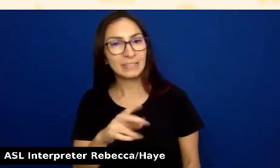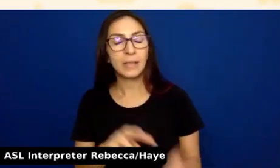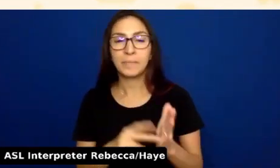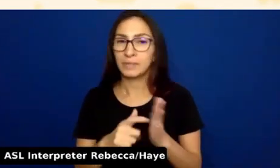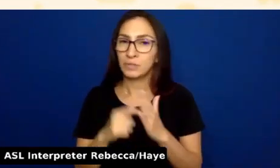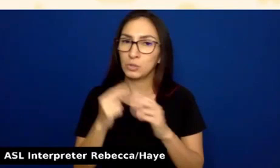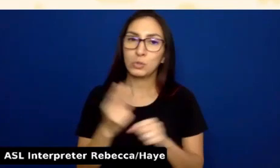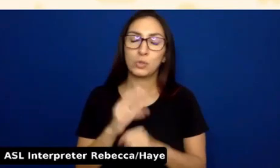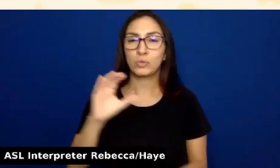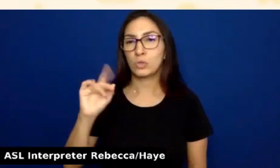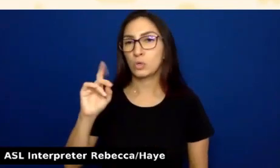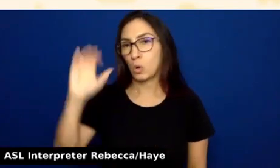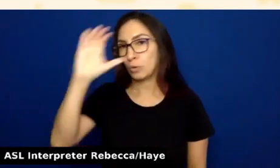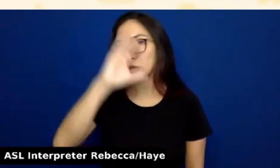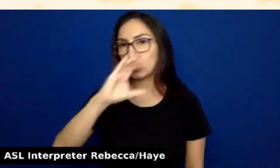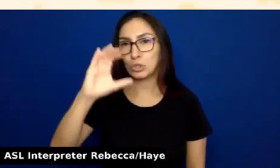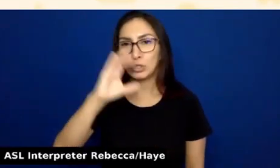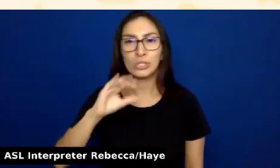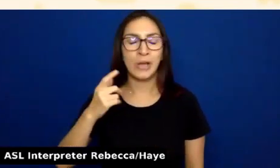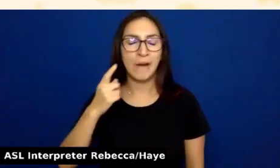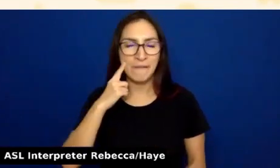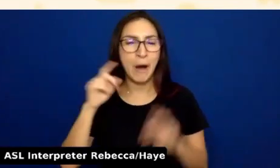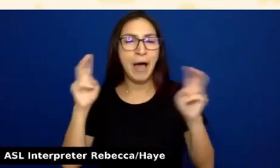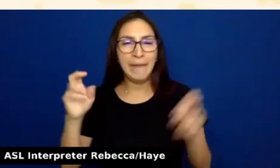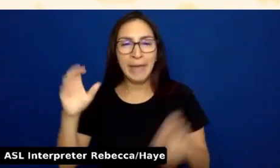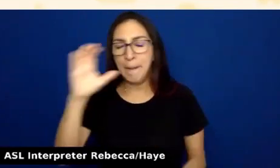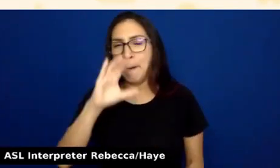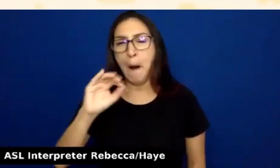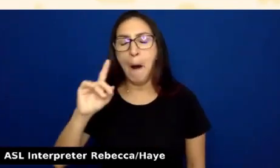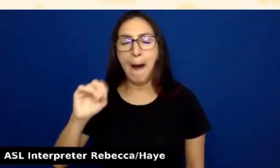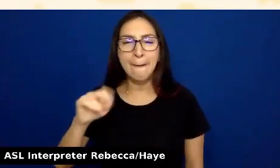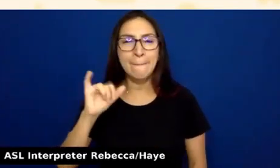in the actual theme code. And that is a positive tab index attribute,